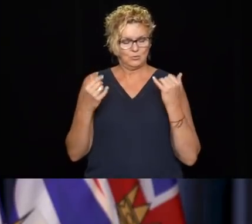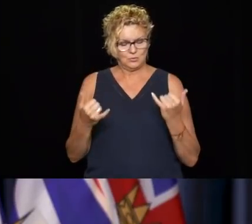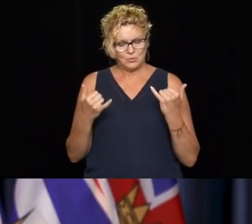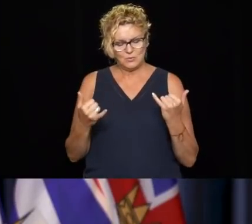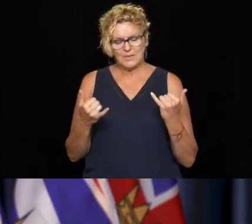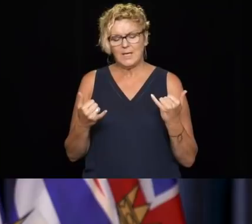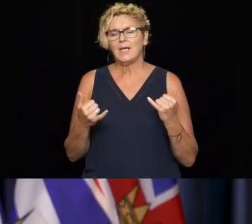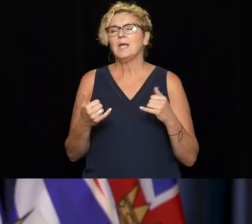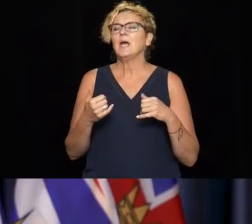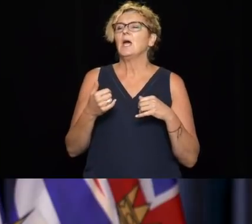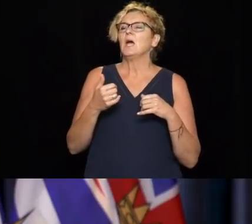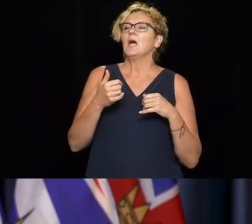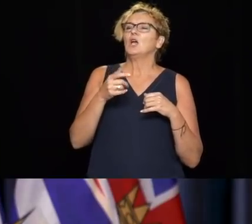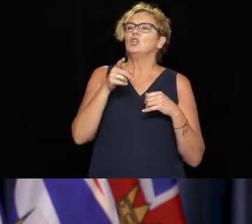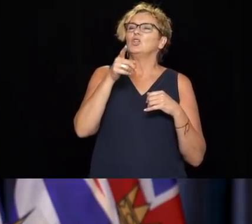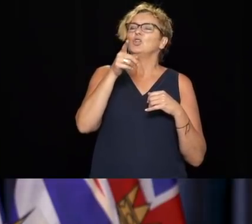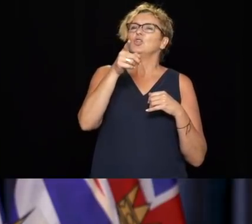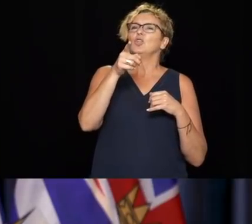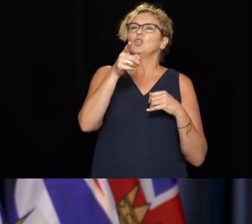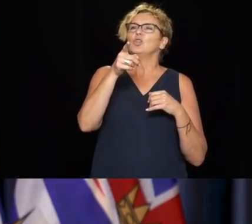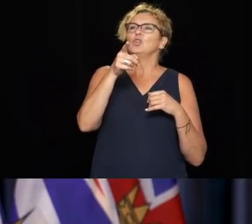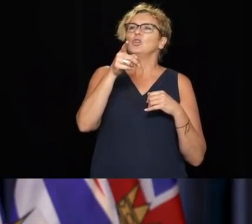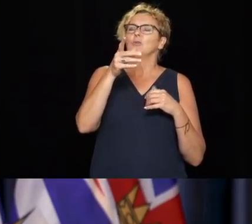you say that